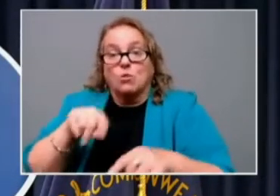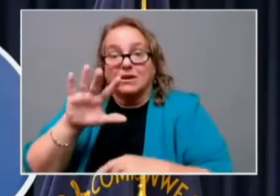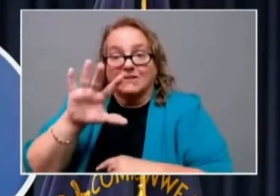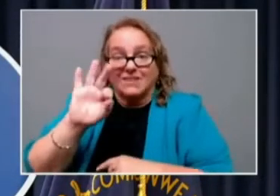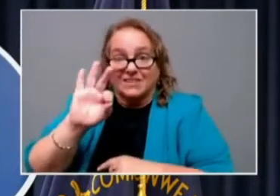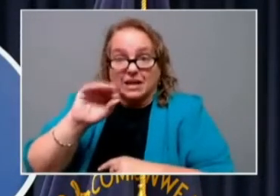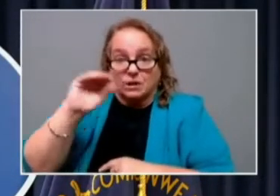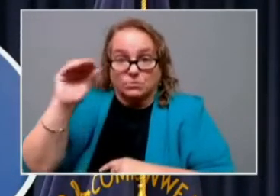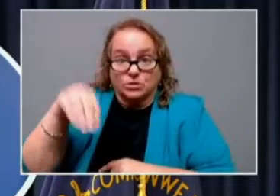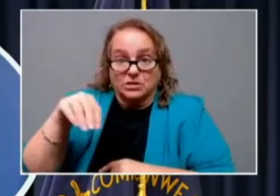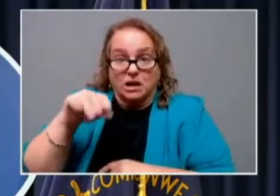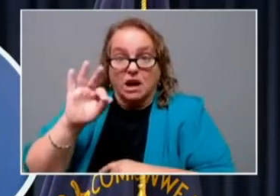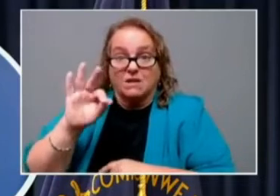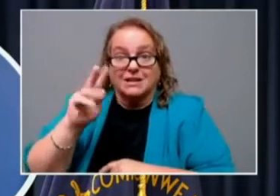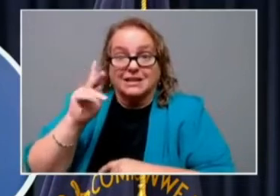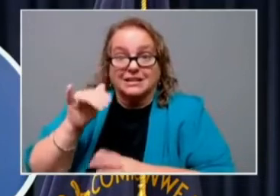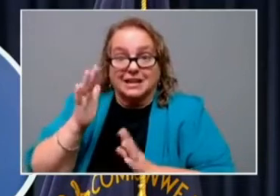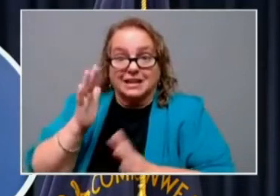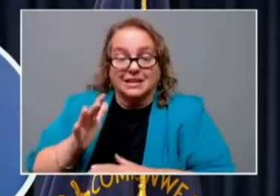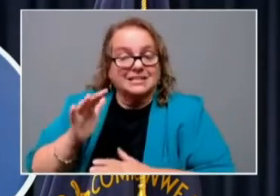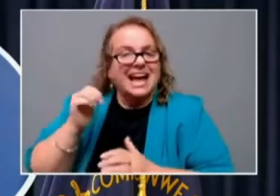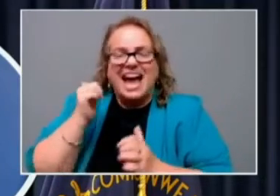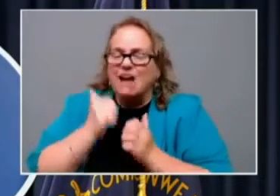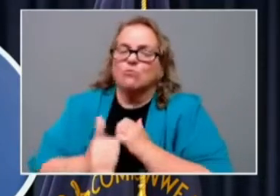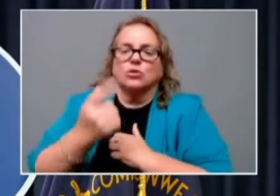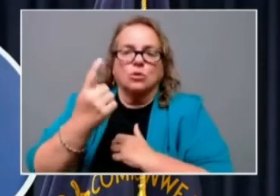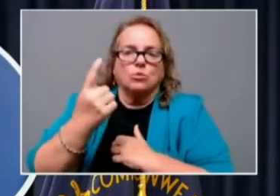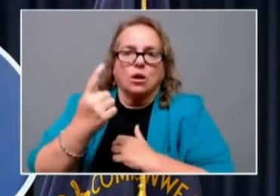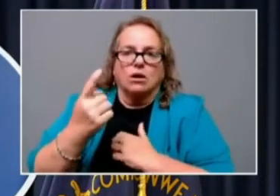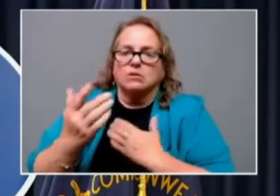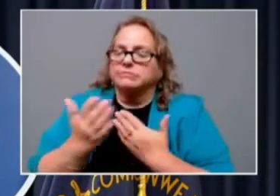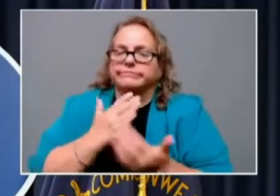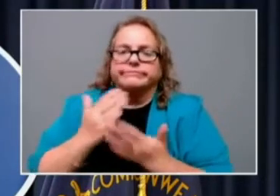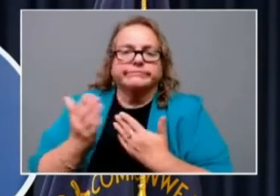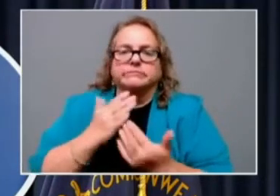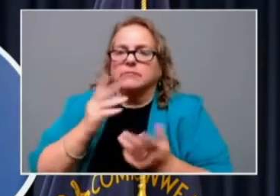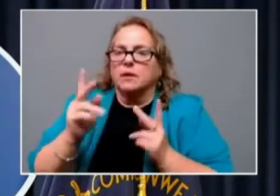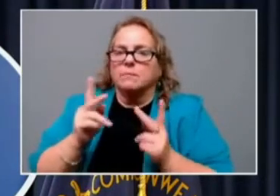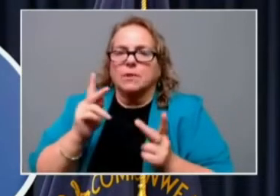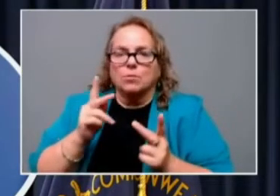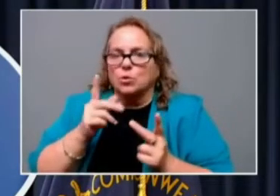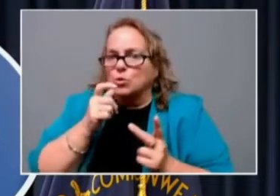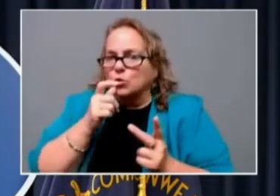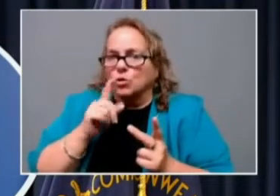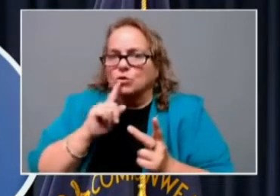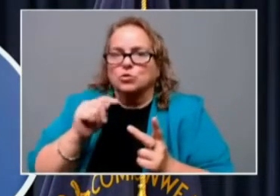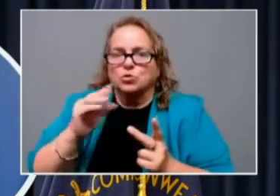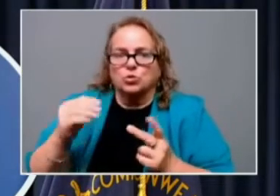Kentucky and that's everybody, even those that are too young. 59% of all